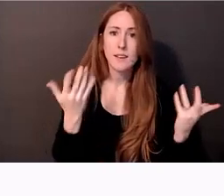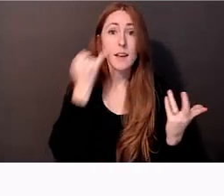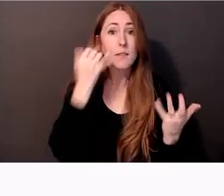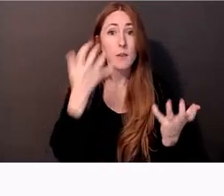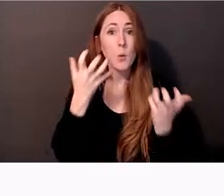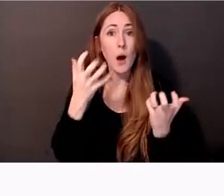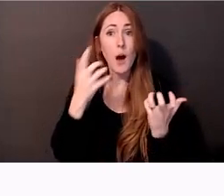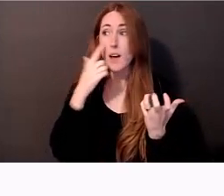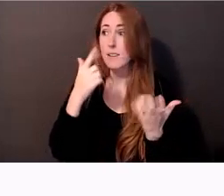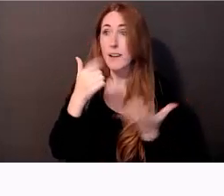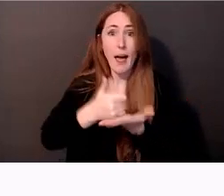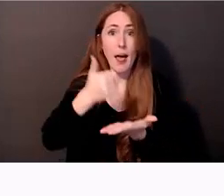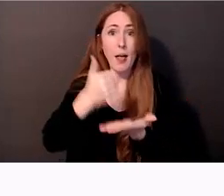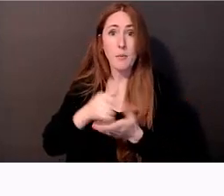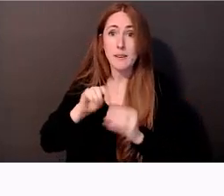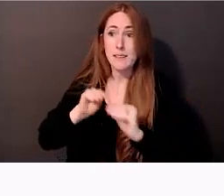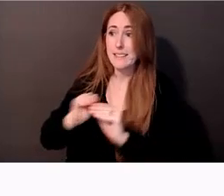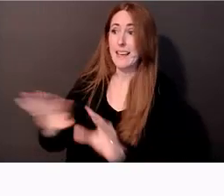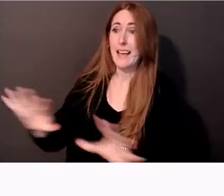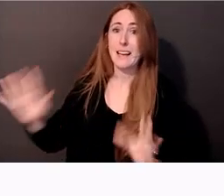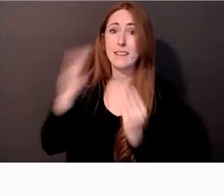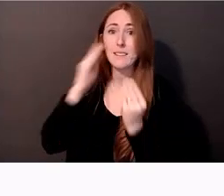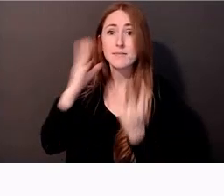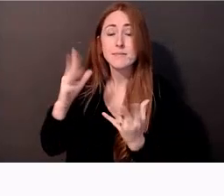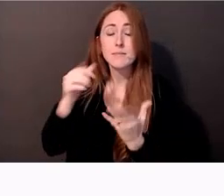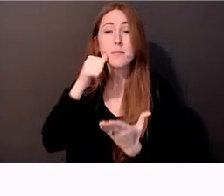mailing lists, especially email, super easy to do.